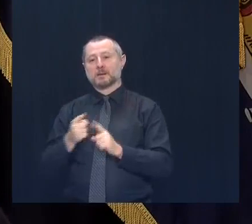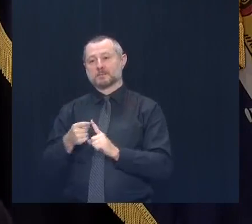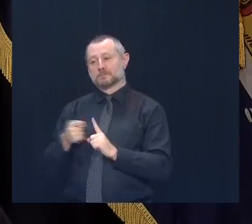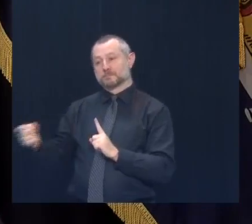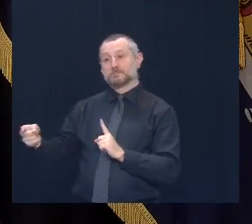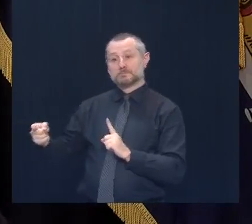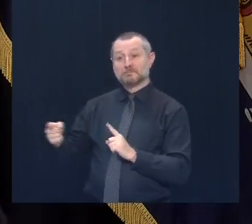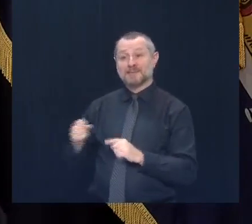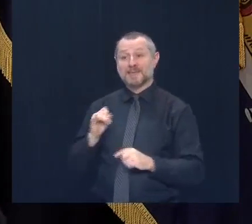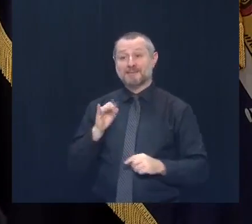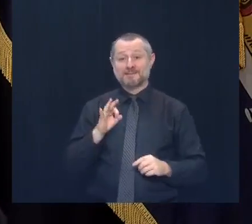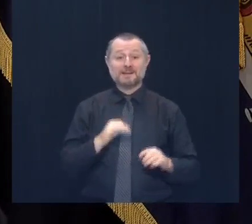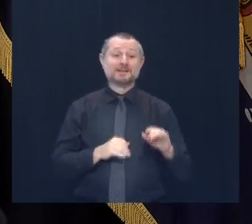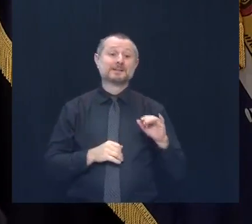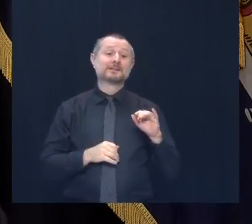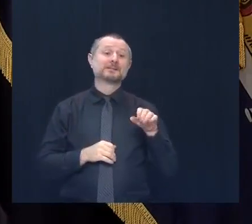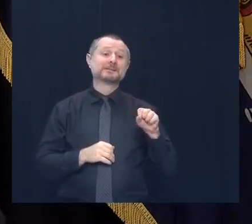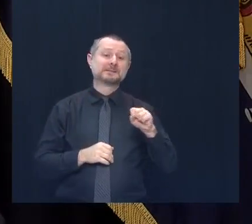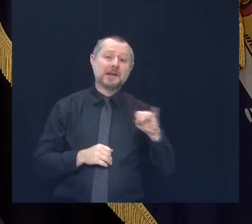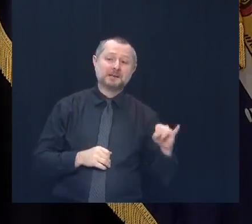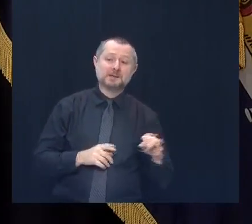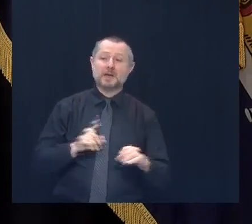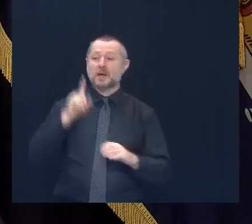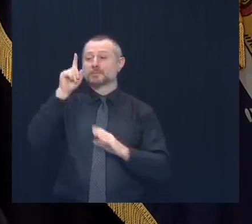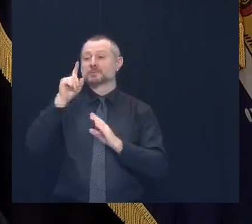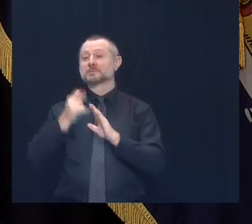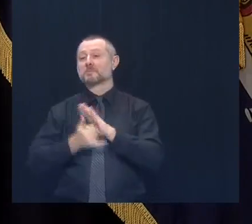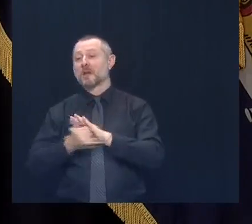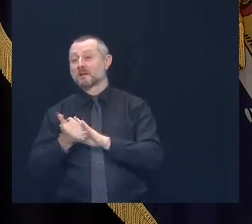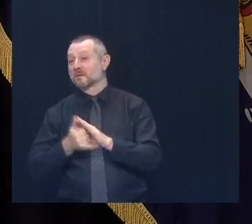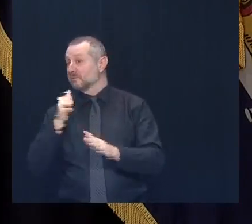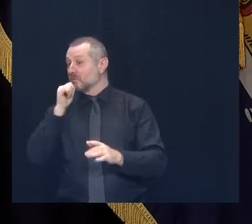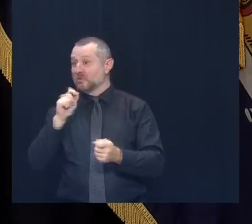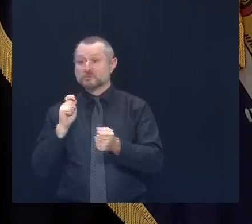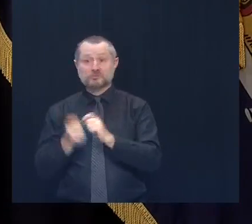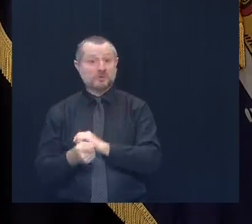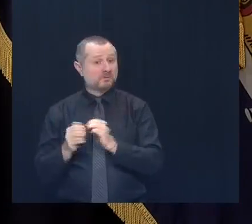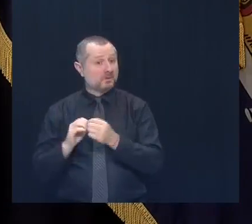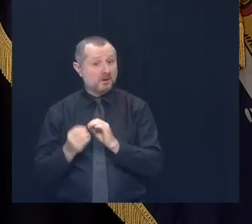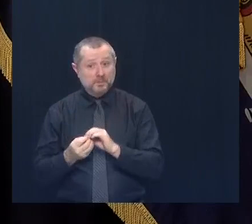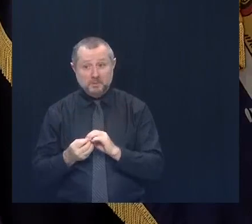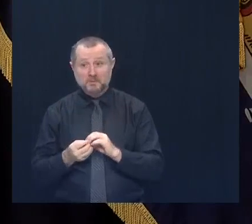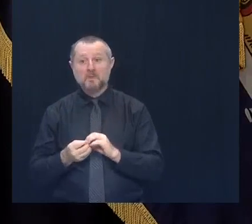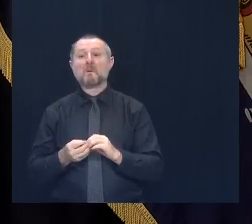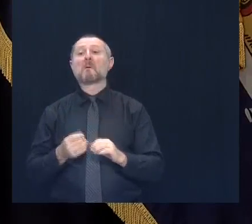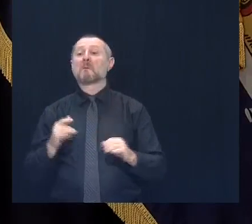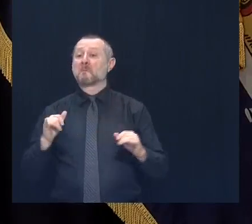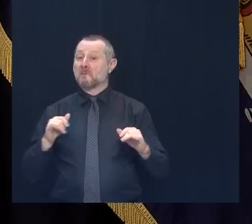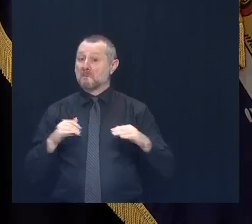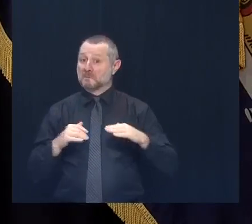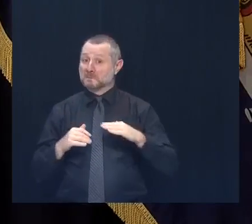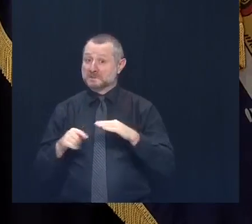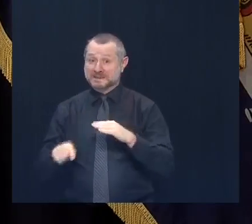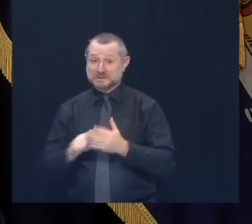AVERAGE AND ONCE YOU HIT THAT AVERAGE, THE NUMBER STAYS CONSTANT FOR TEN DAYS.